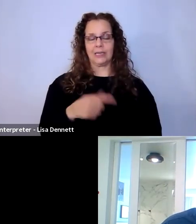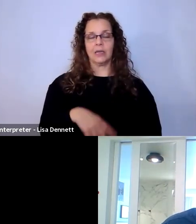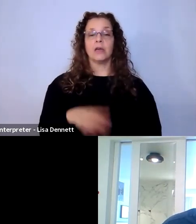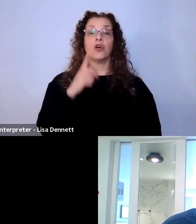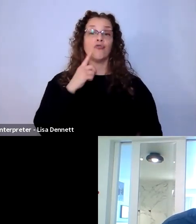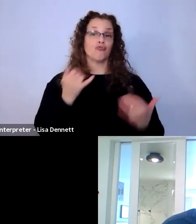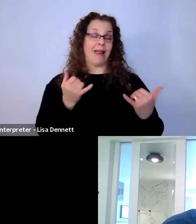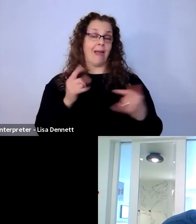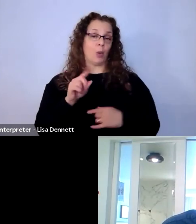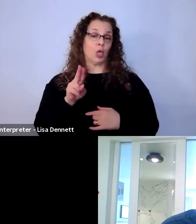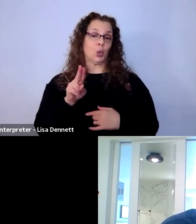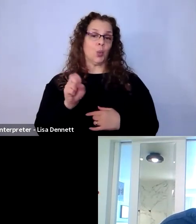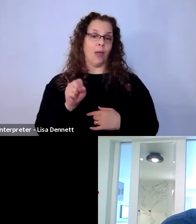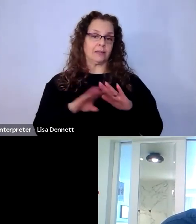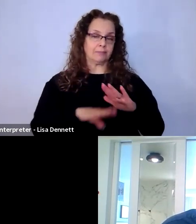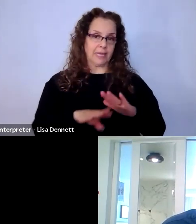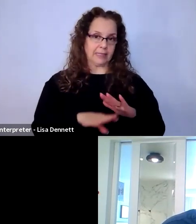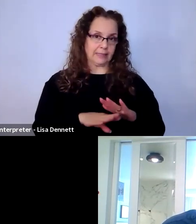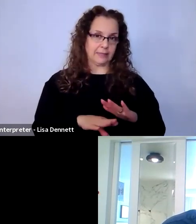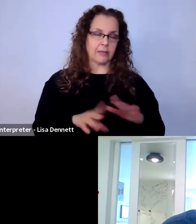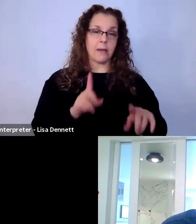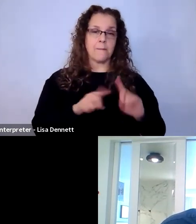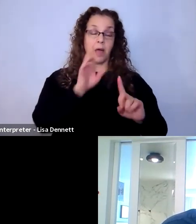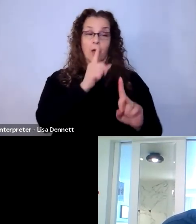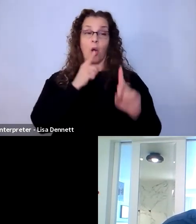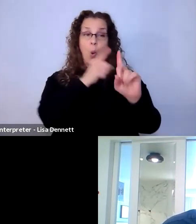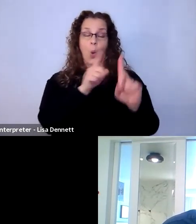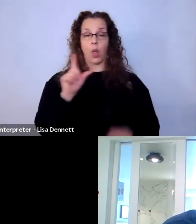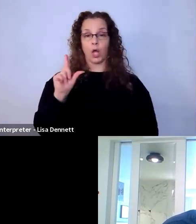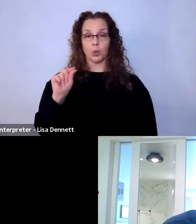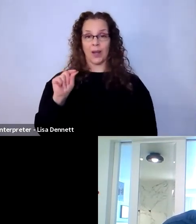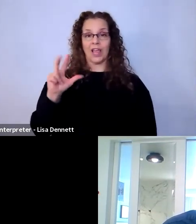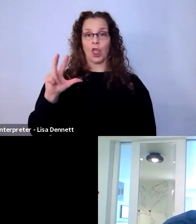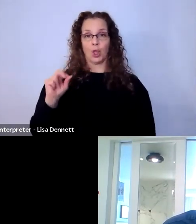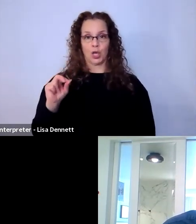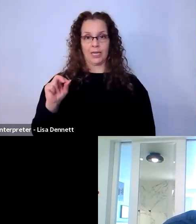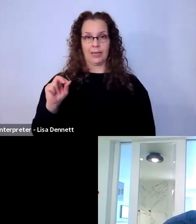And we are on a quest by 2030 to have 1 million college students